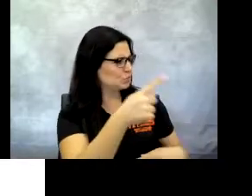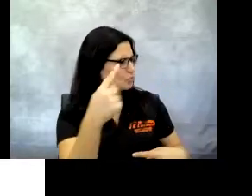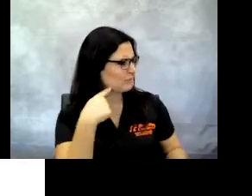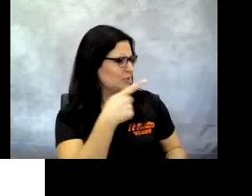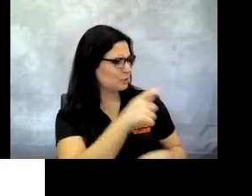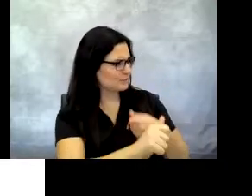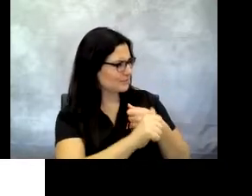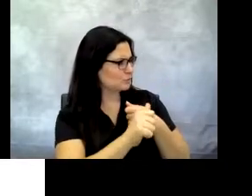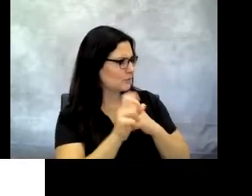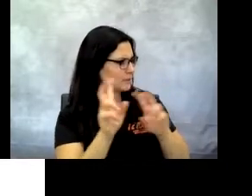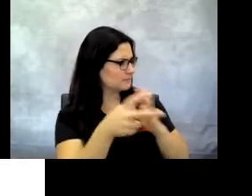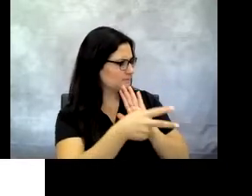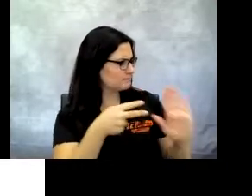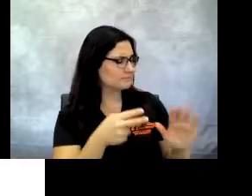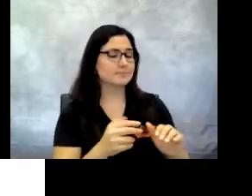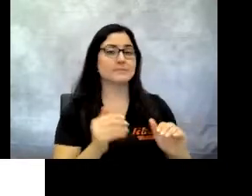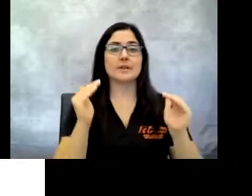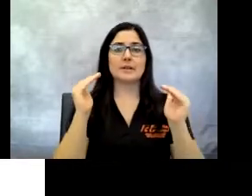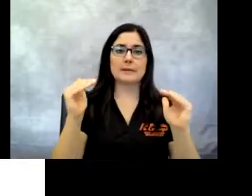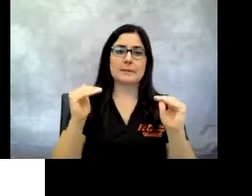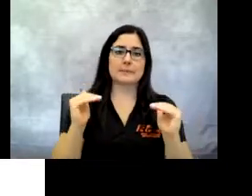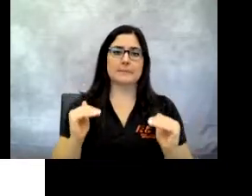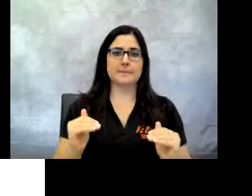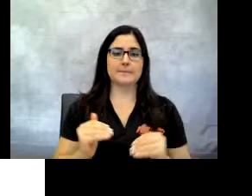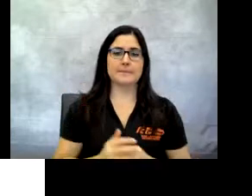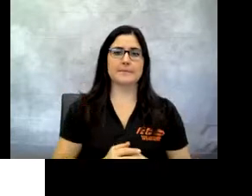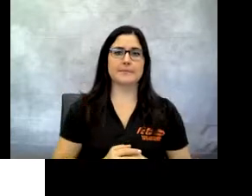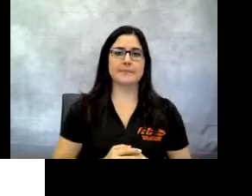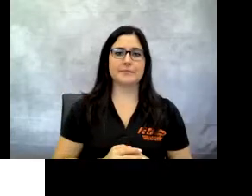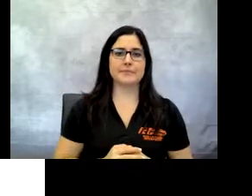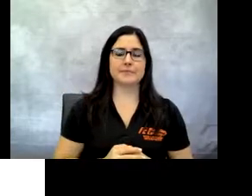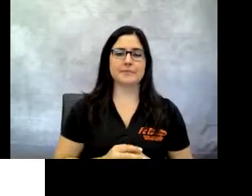Next slide, please. So the next type is self stigma.